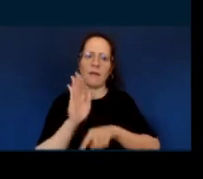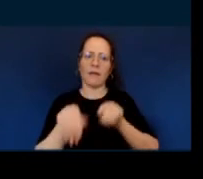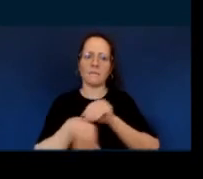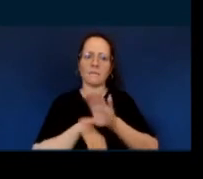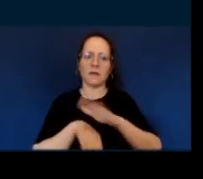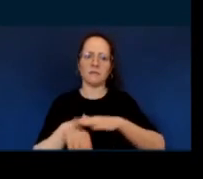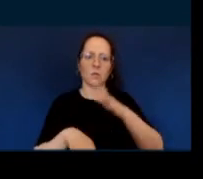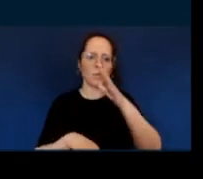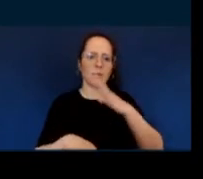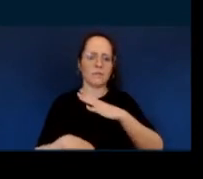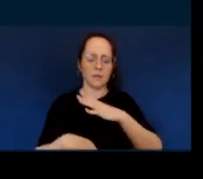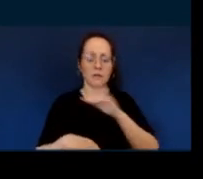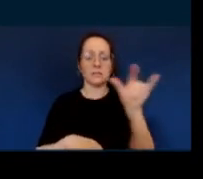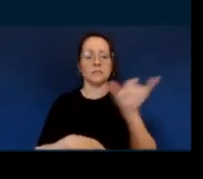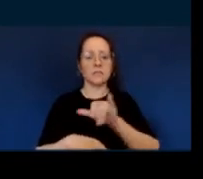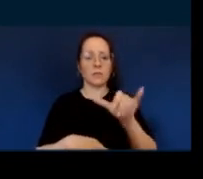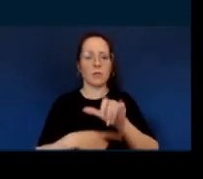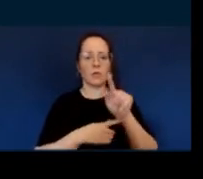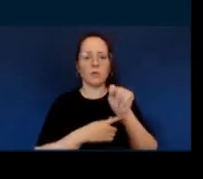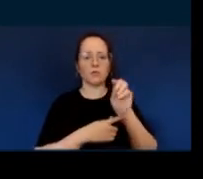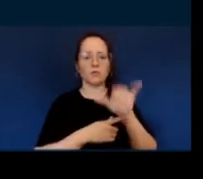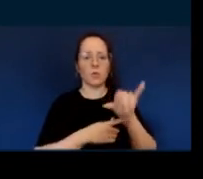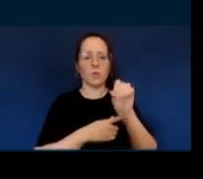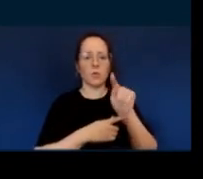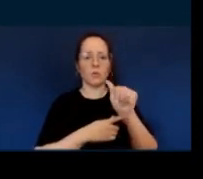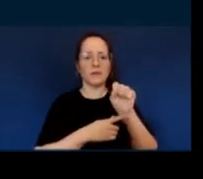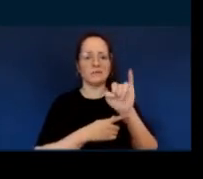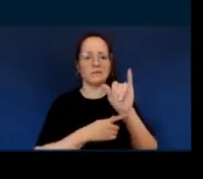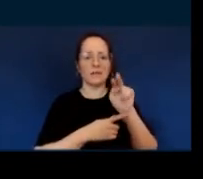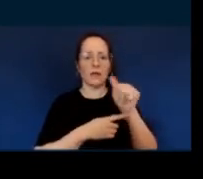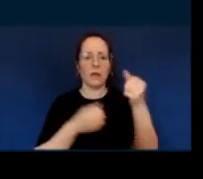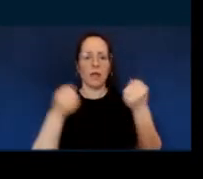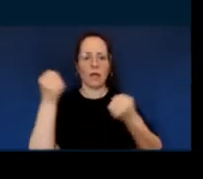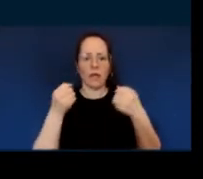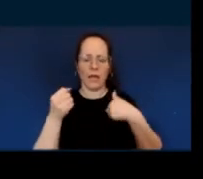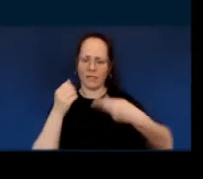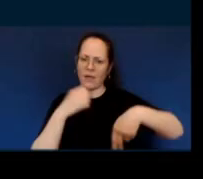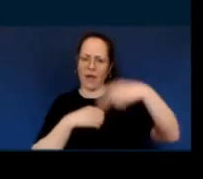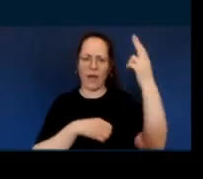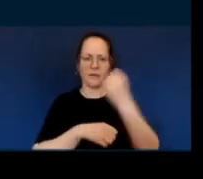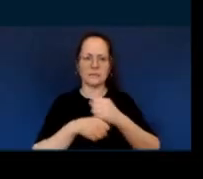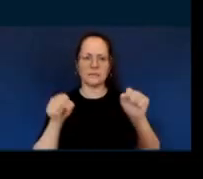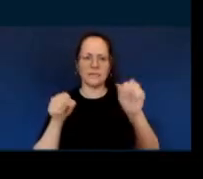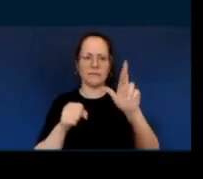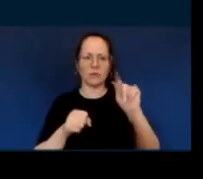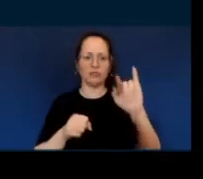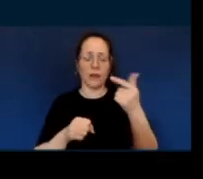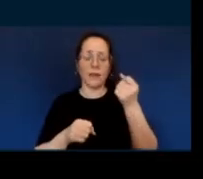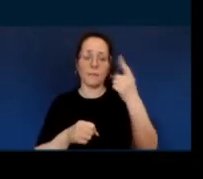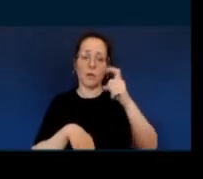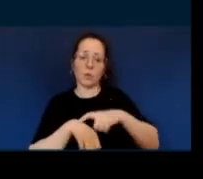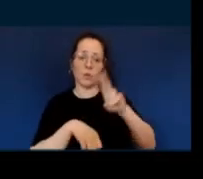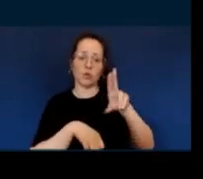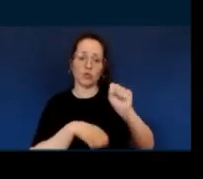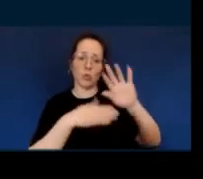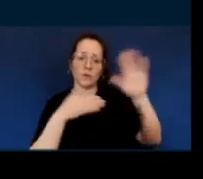SIMILARLY, THE TORYOITA SIENNA IS KNOWN TO HAVE THE HIGHEST SAFETY RATINGS, WHEN THE U.S. INTRODUCED A FEMALE CRASH TEST